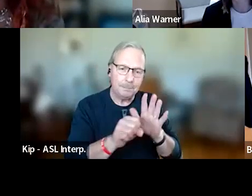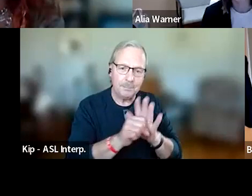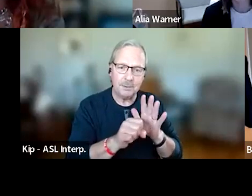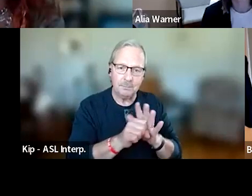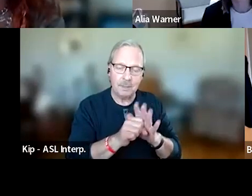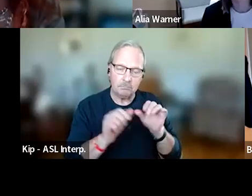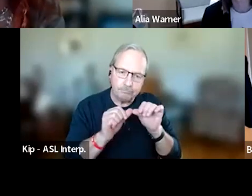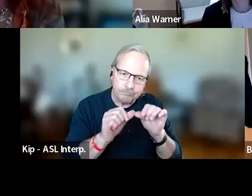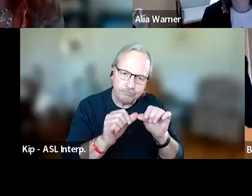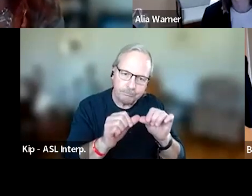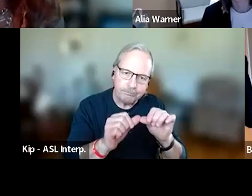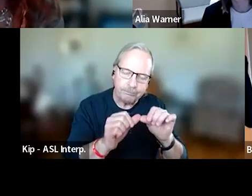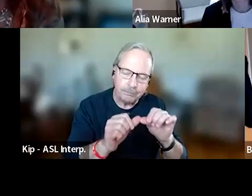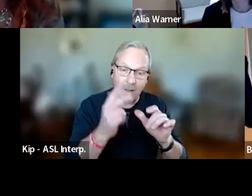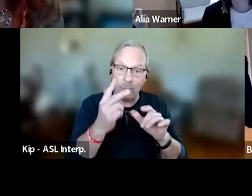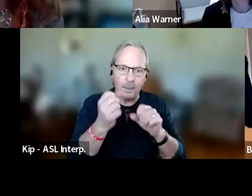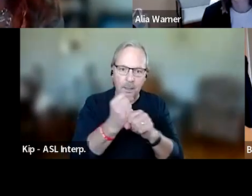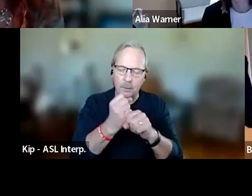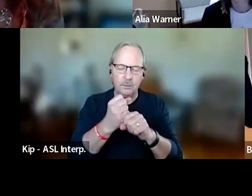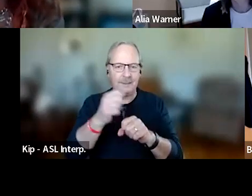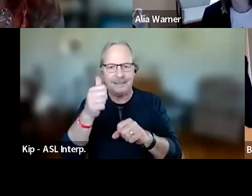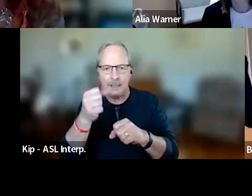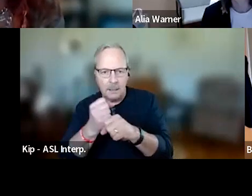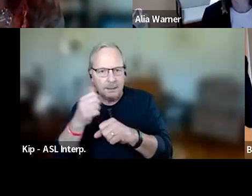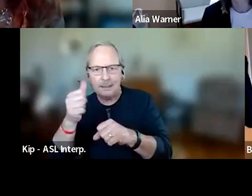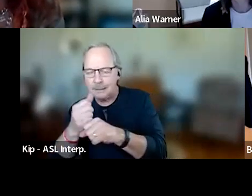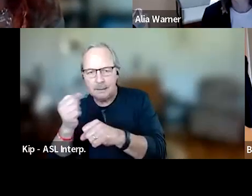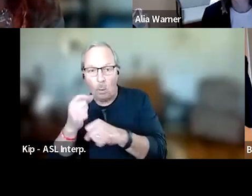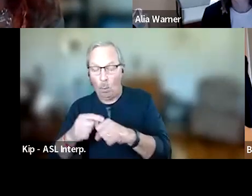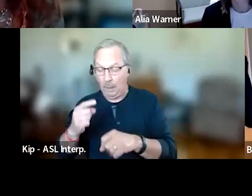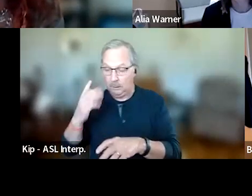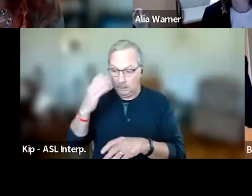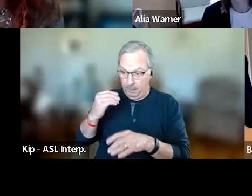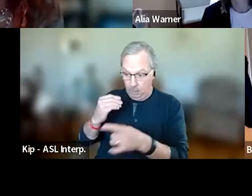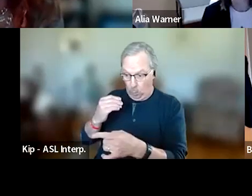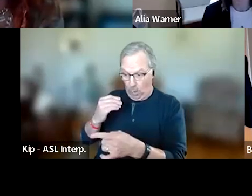can be for years or decades. And some people might experience one episode and never experience another episode again.